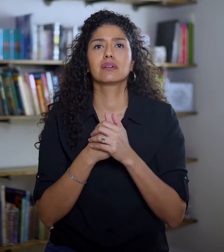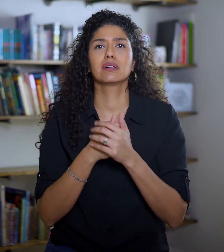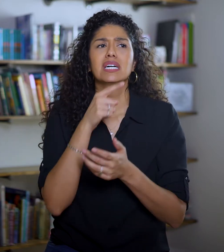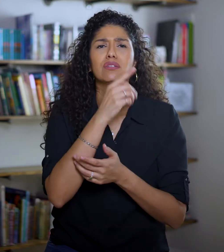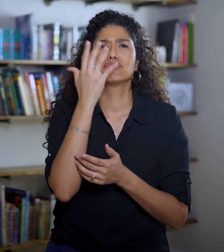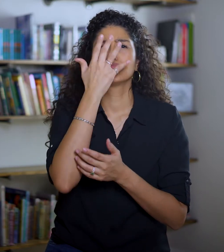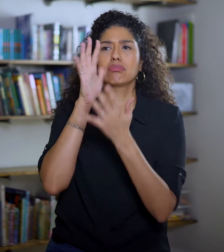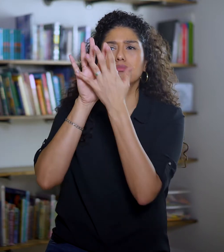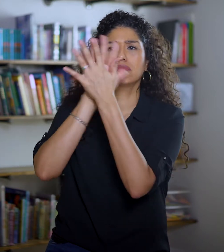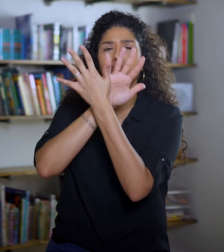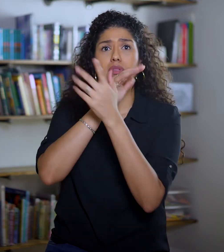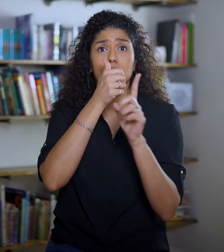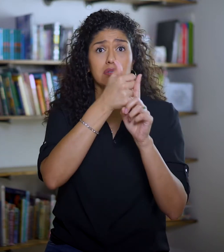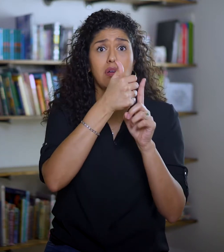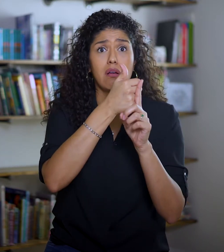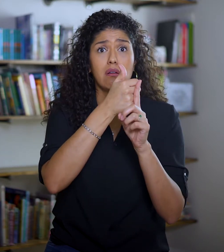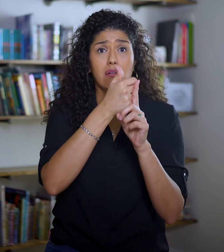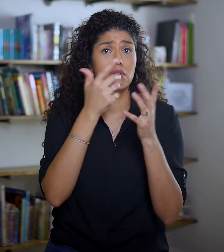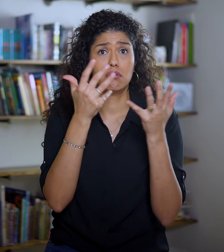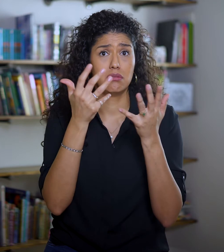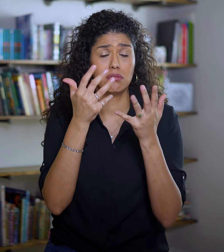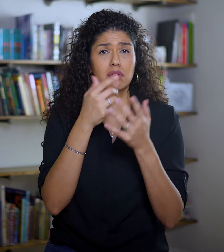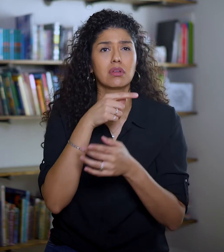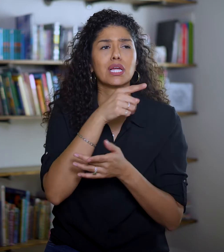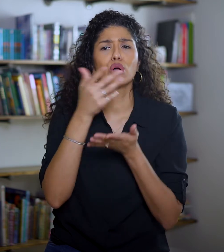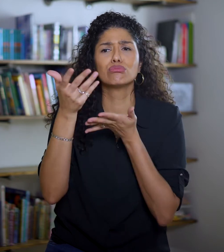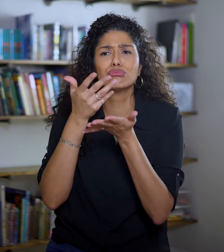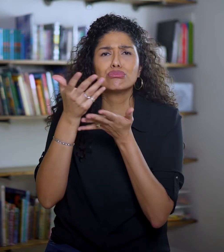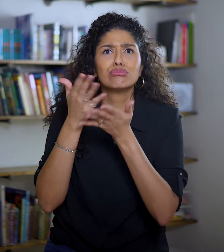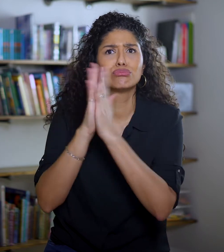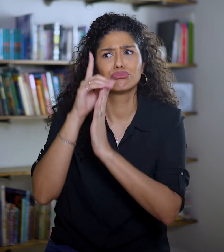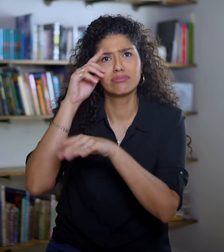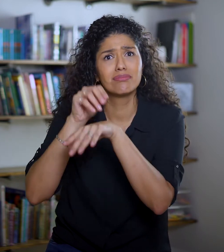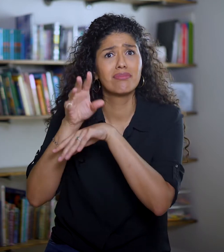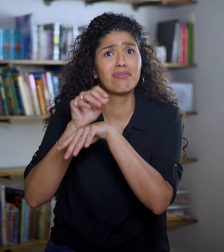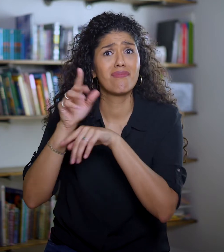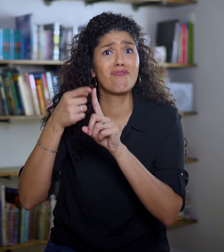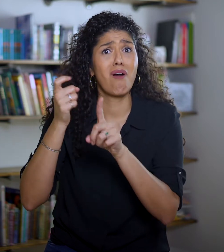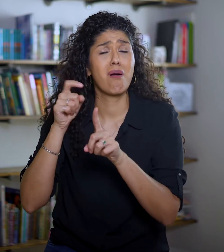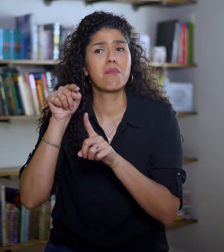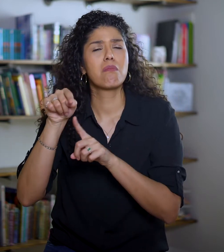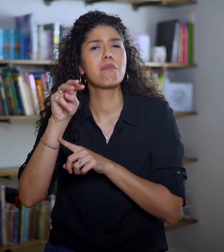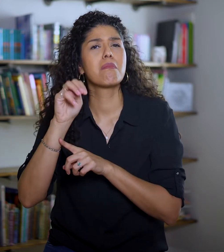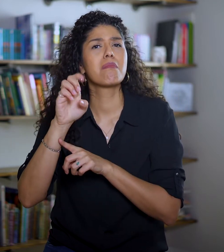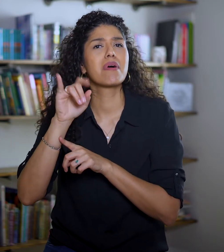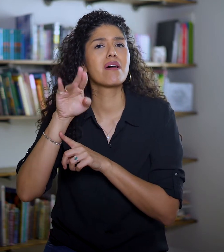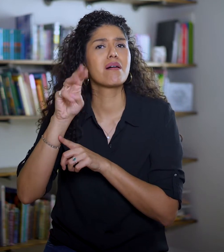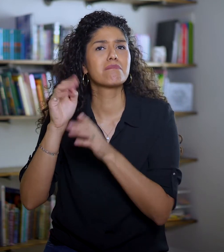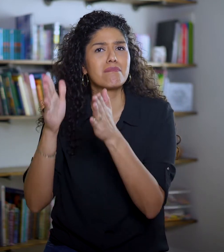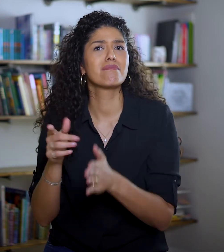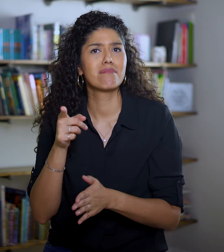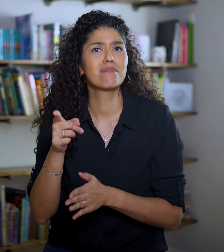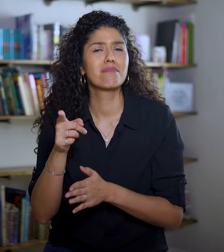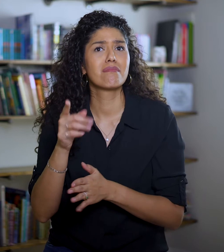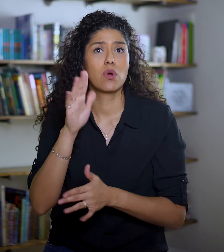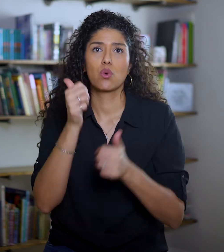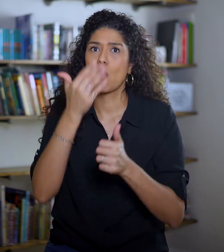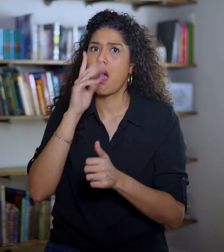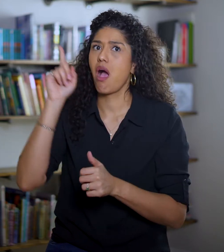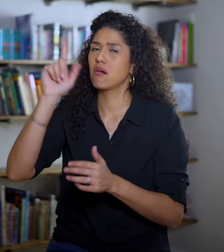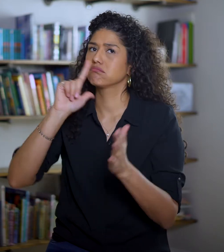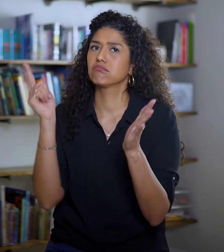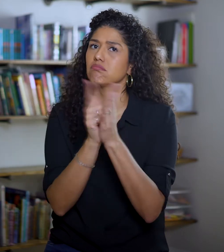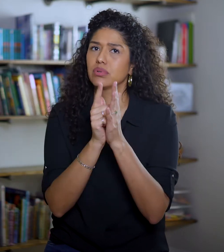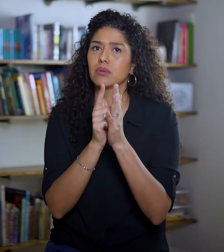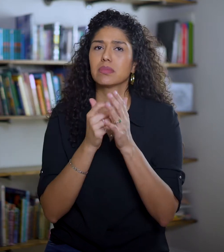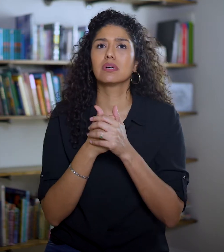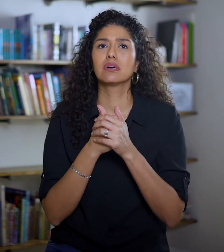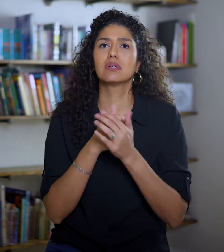He disguises himself and consults a medium, which God forbids.